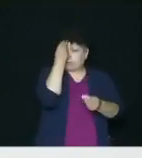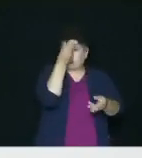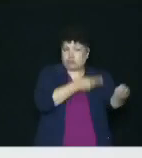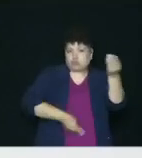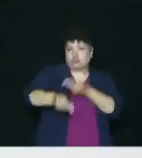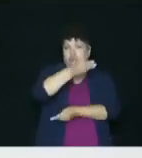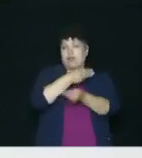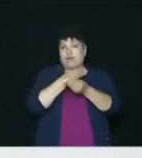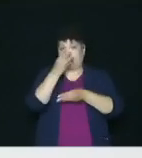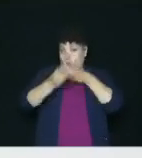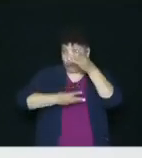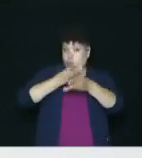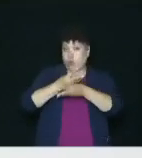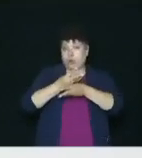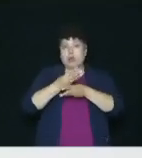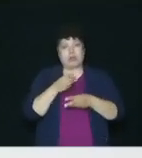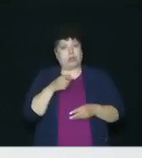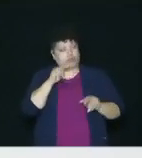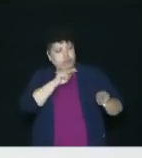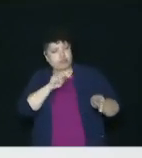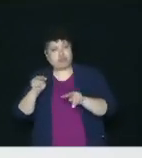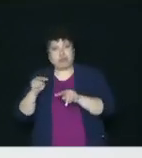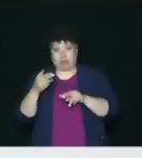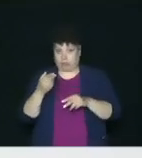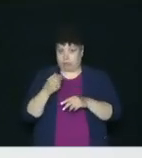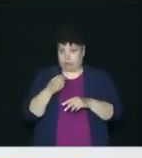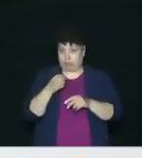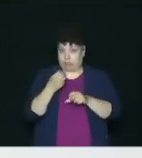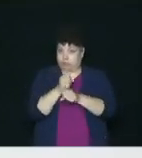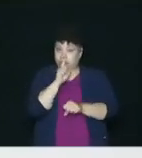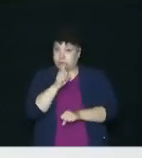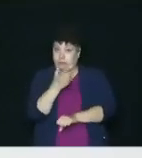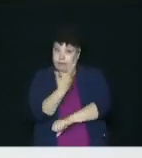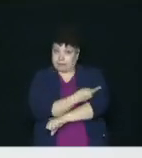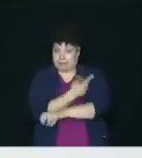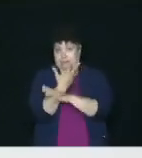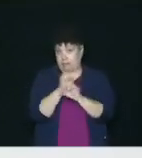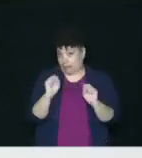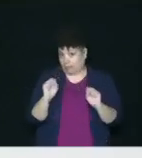AND REGULATORY ORGANIZATIONS